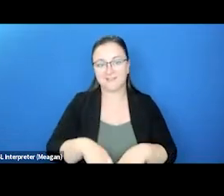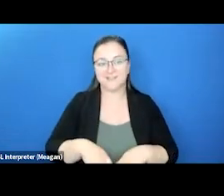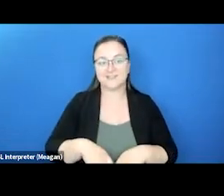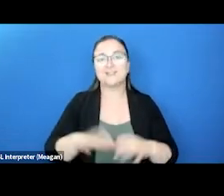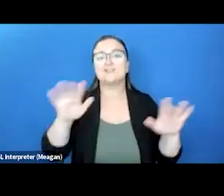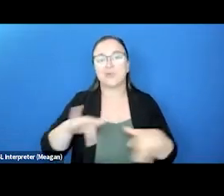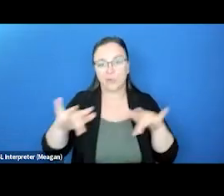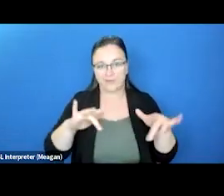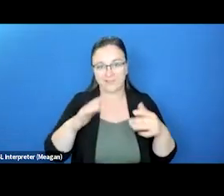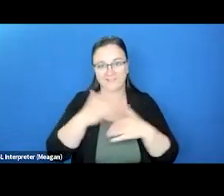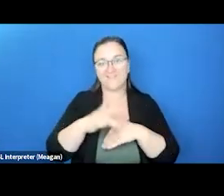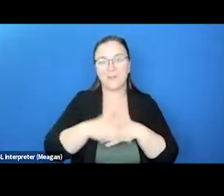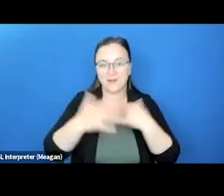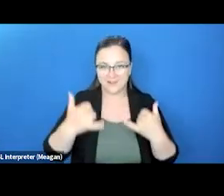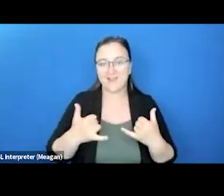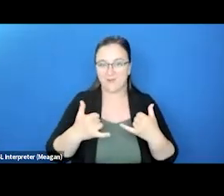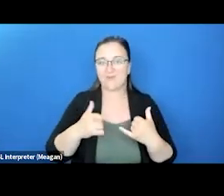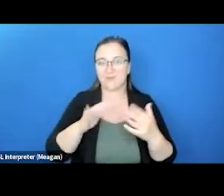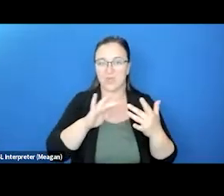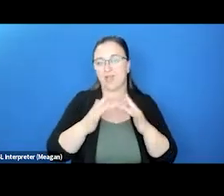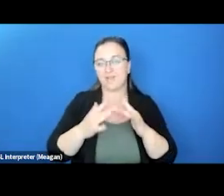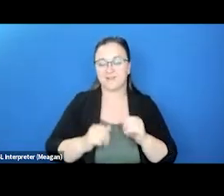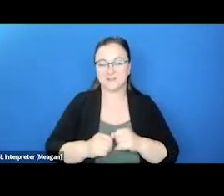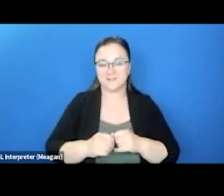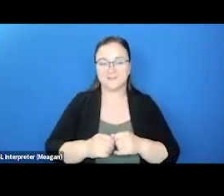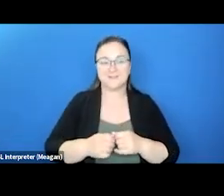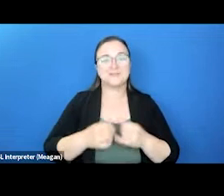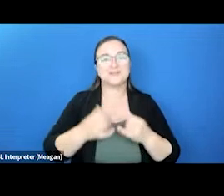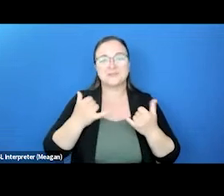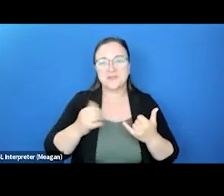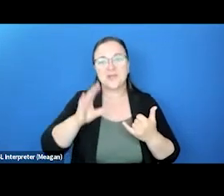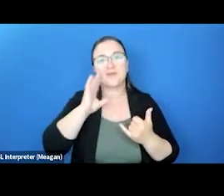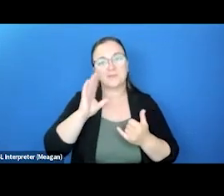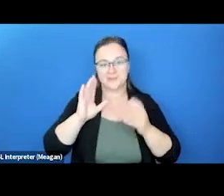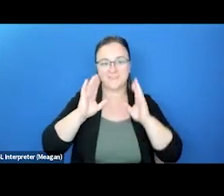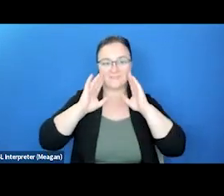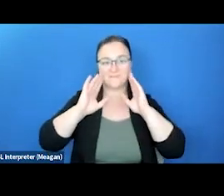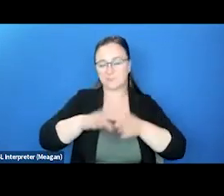is available now on our website. And so today it's mostly gonna be open discussion and Q and A.